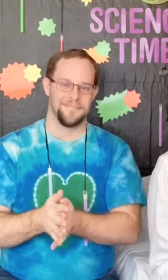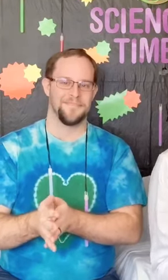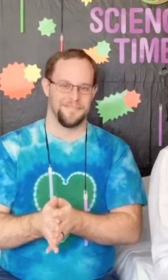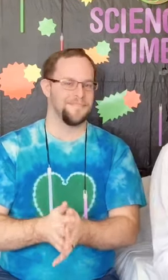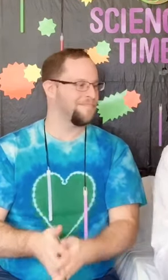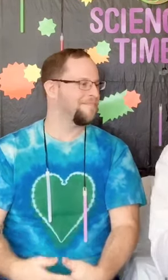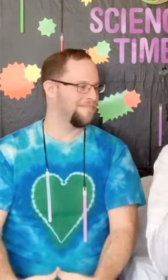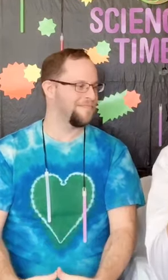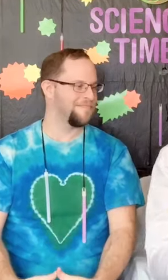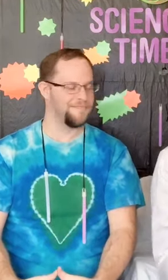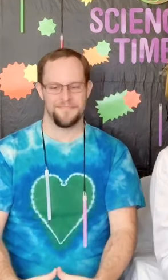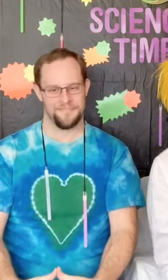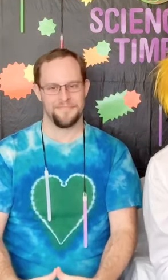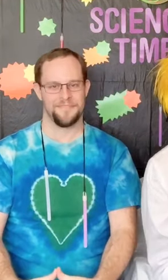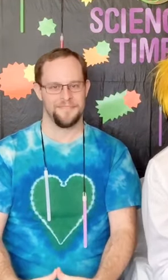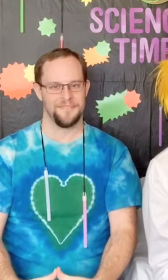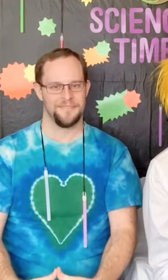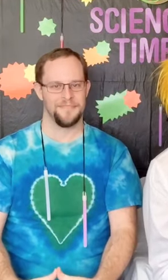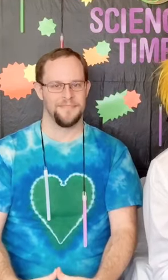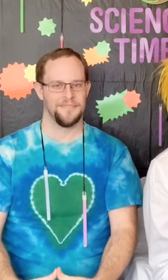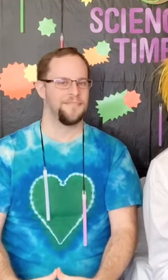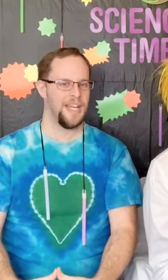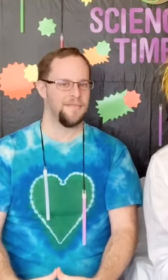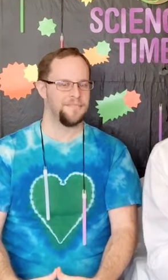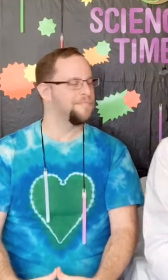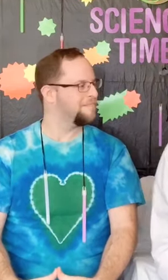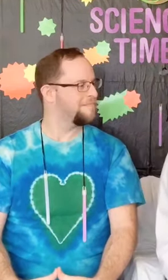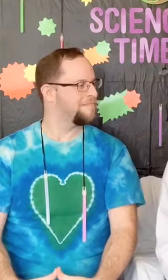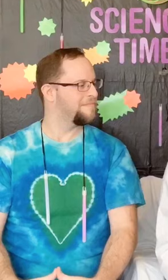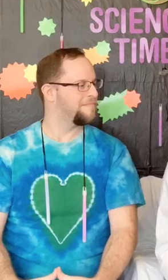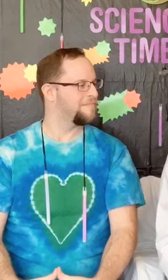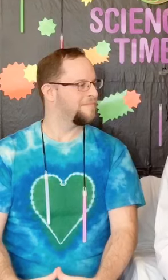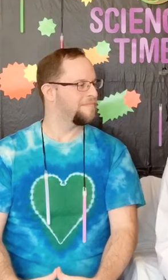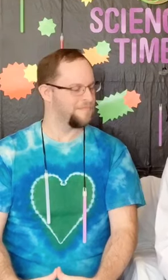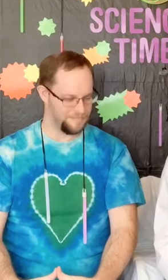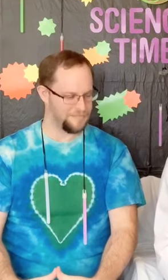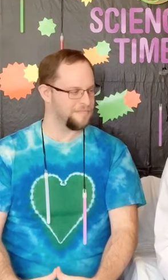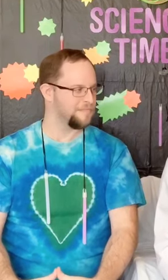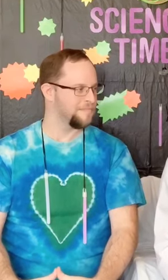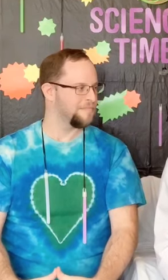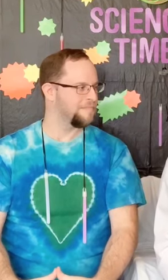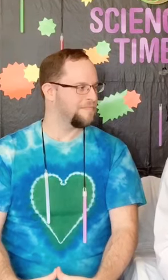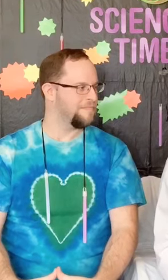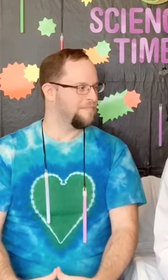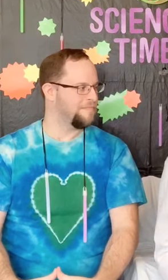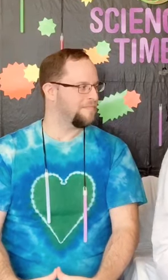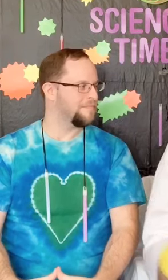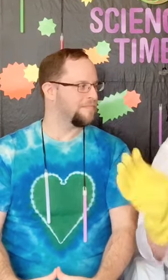Probably won't do them all the time, but they're very fun. Very fun. Um, yes. And what else is happening? Oh!